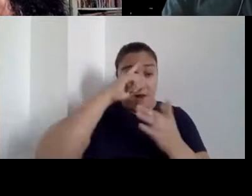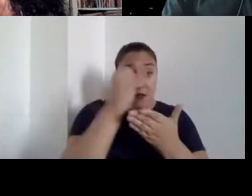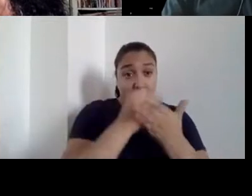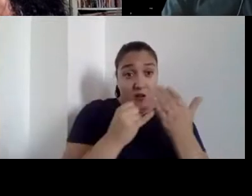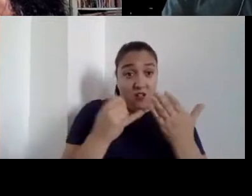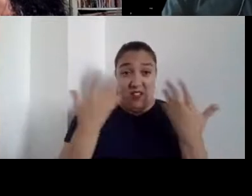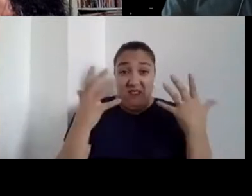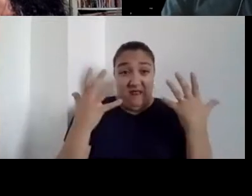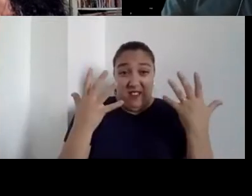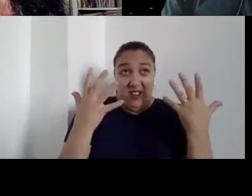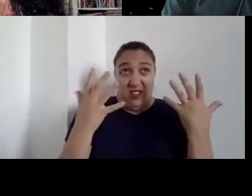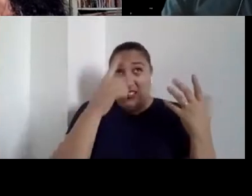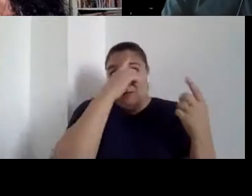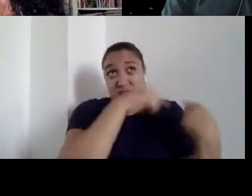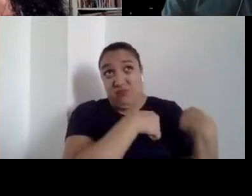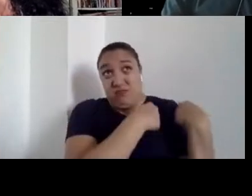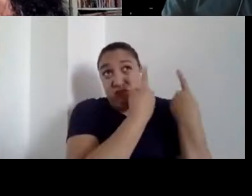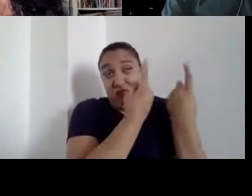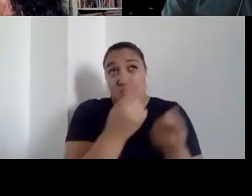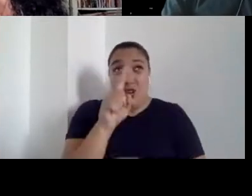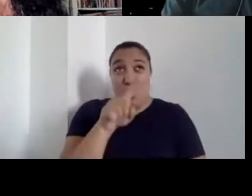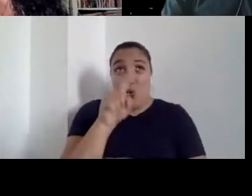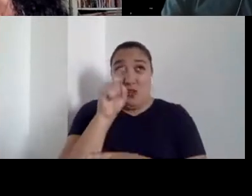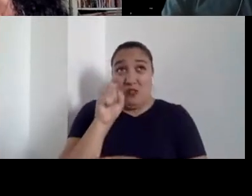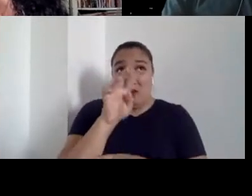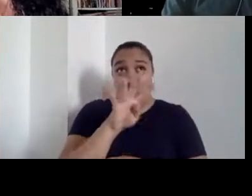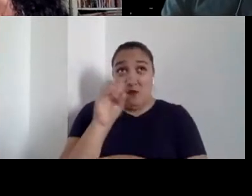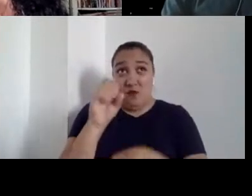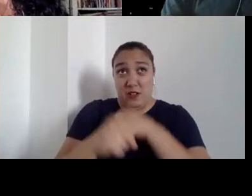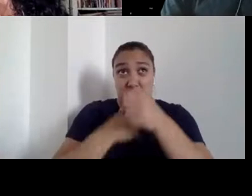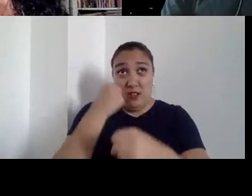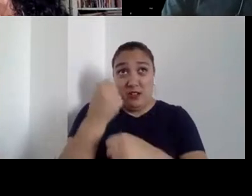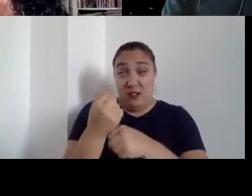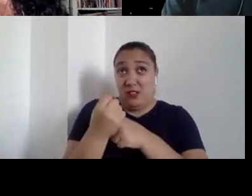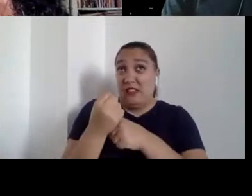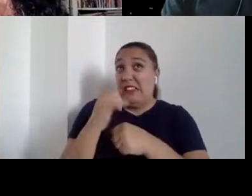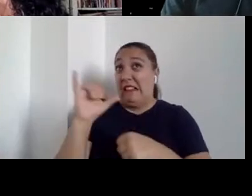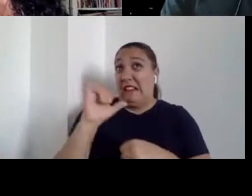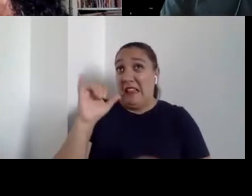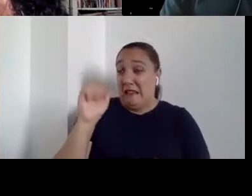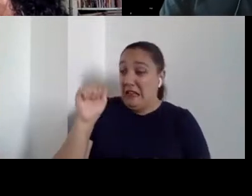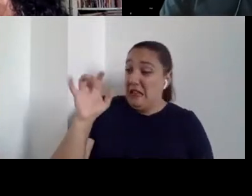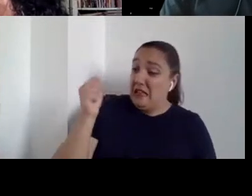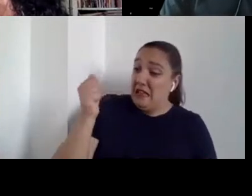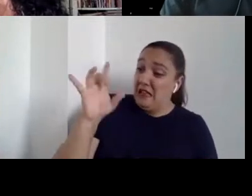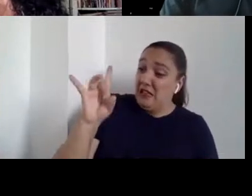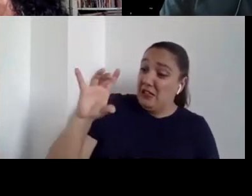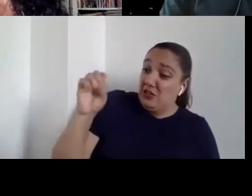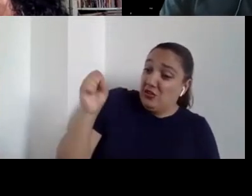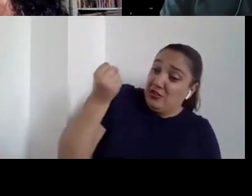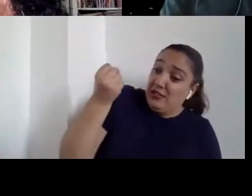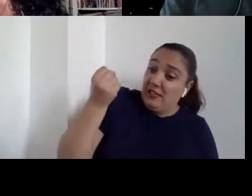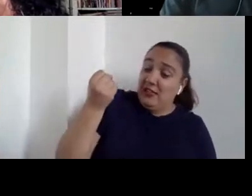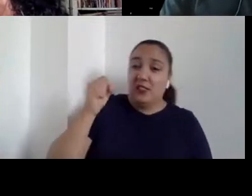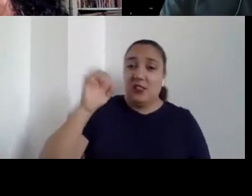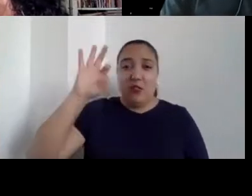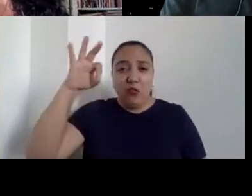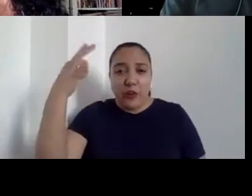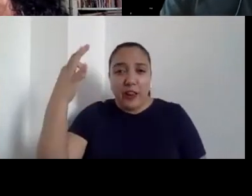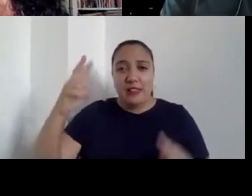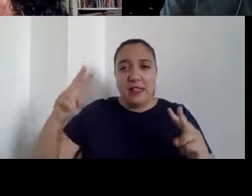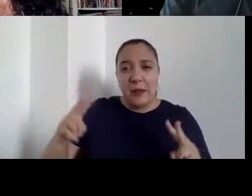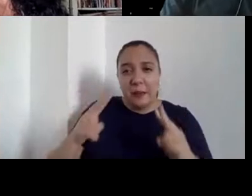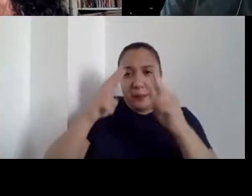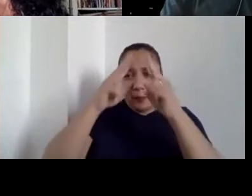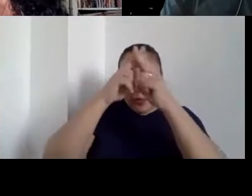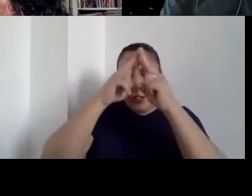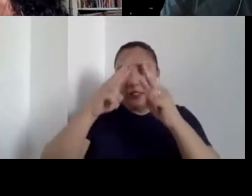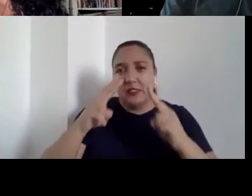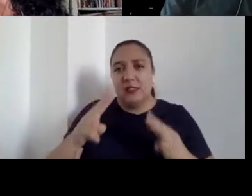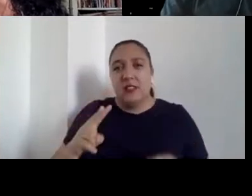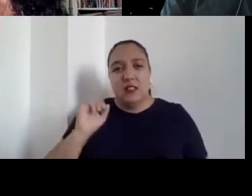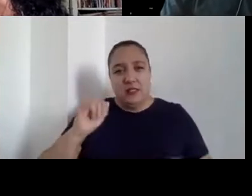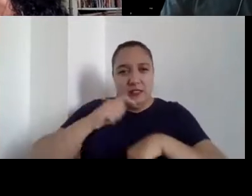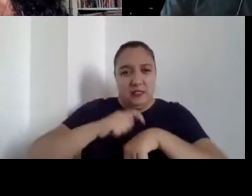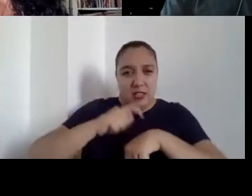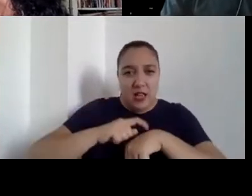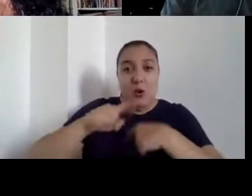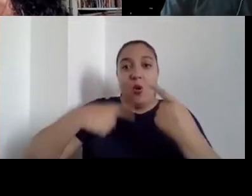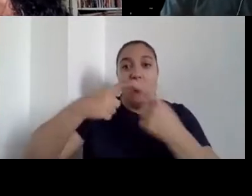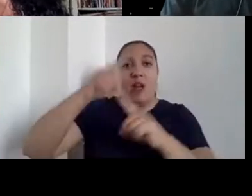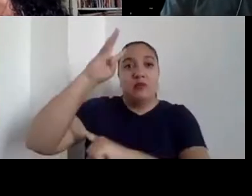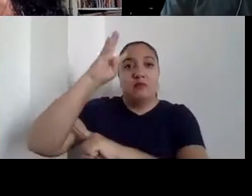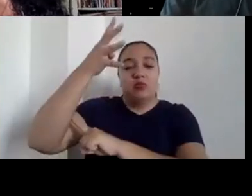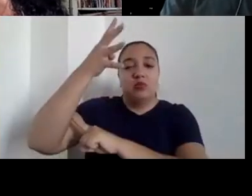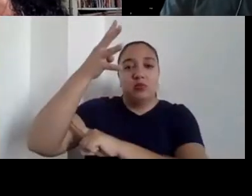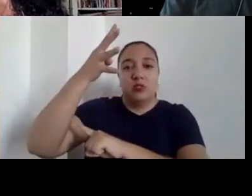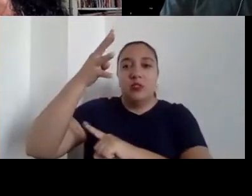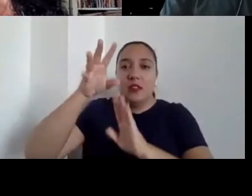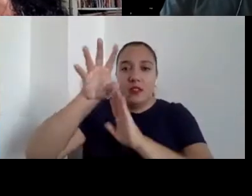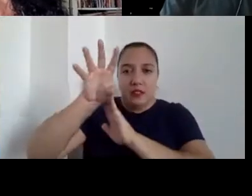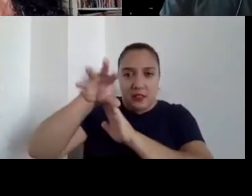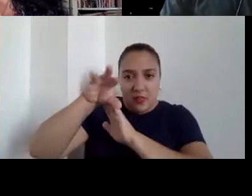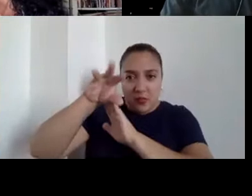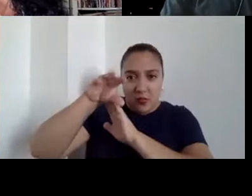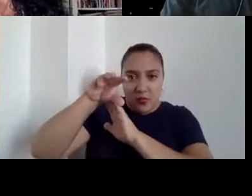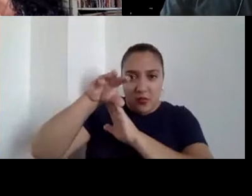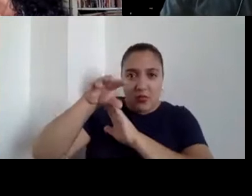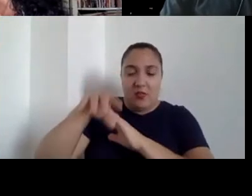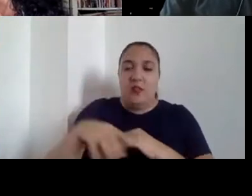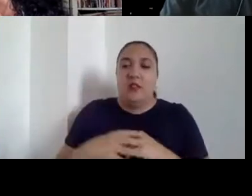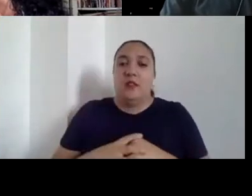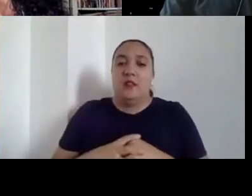years going back to the late Victorian error, the advent of the camera and the moving frame.